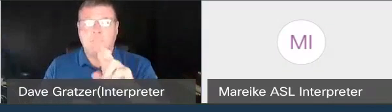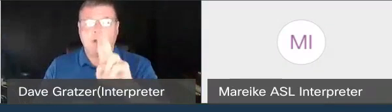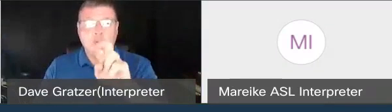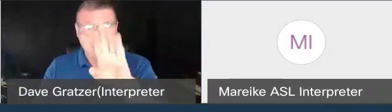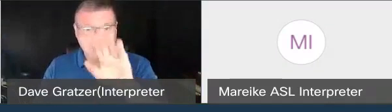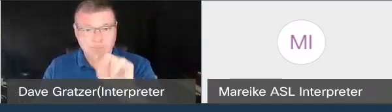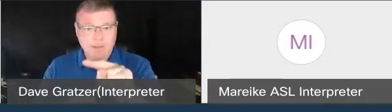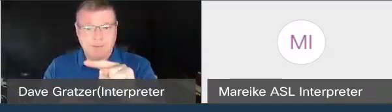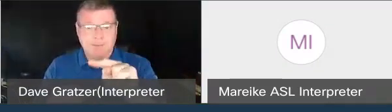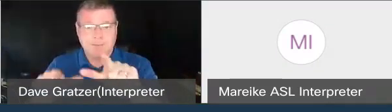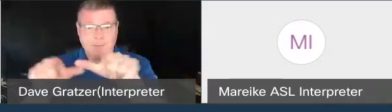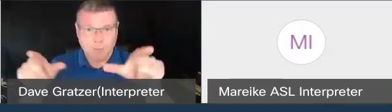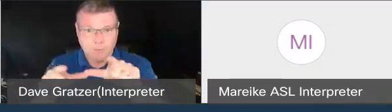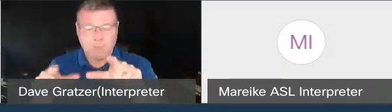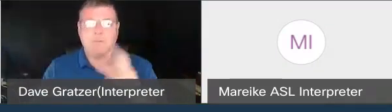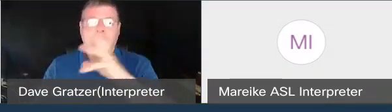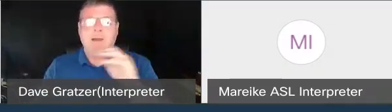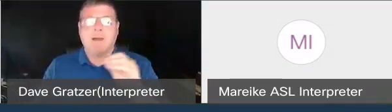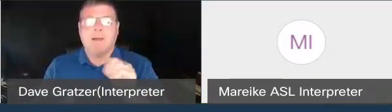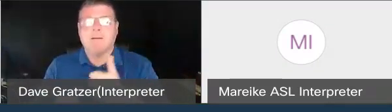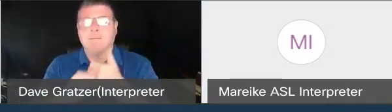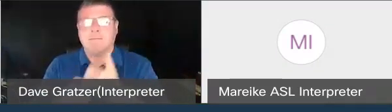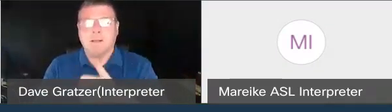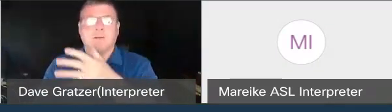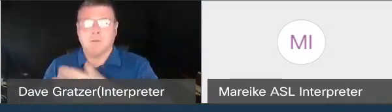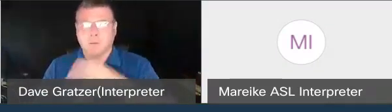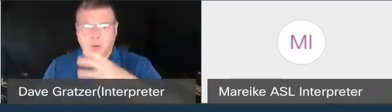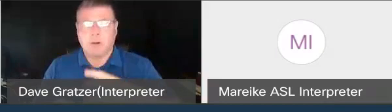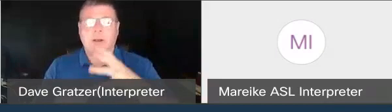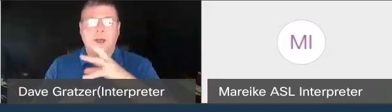uh, followed by, uh, rural and suburban locations,